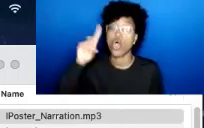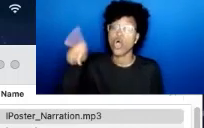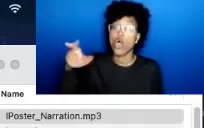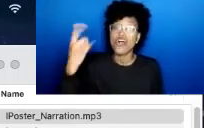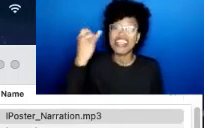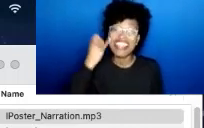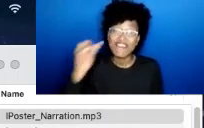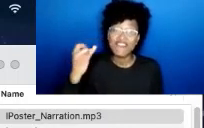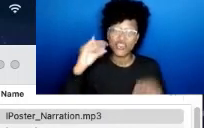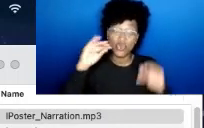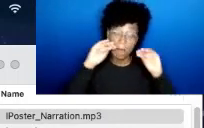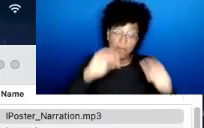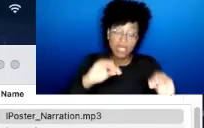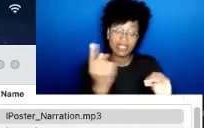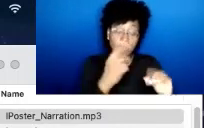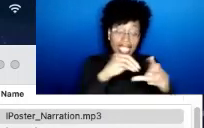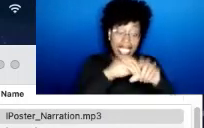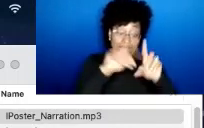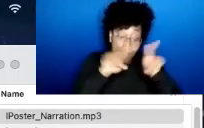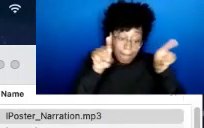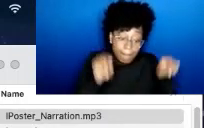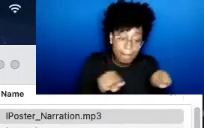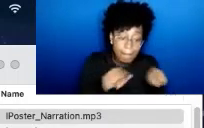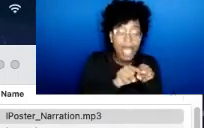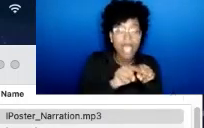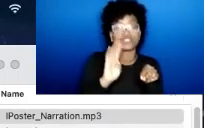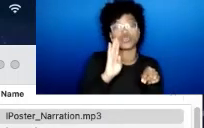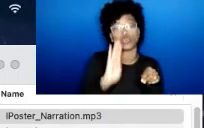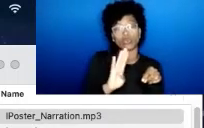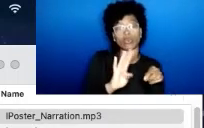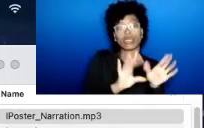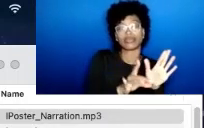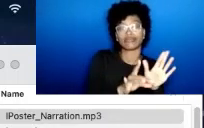that it will be seen down there. And here's the references.